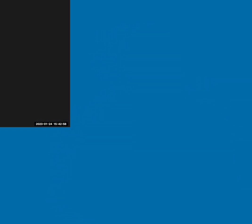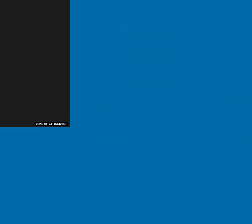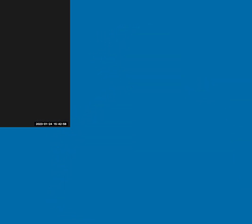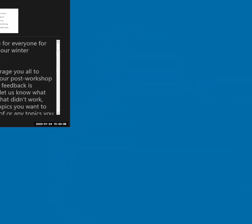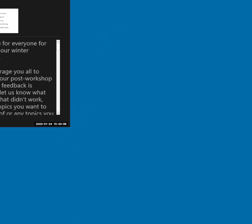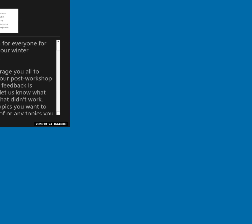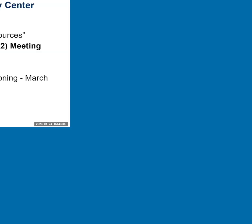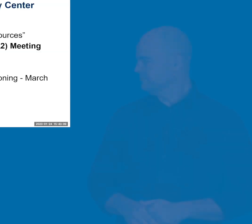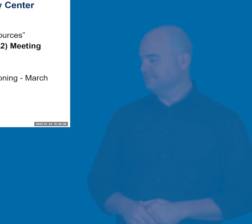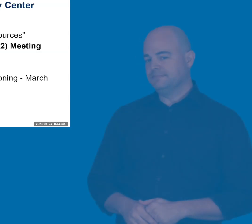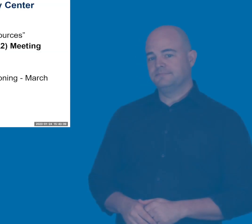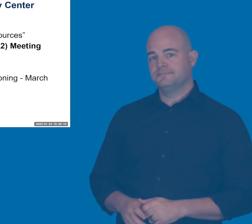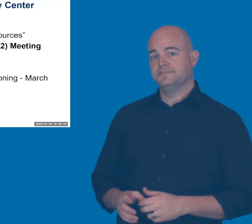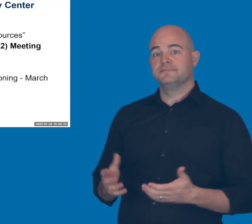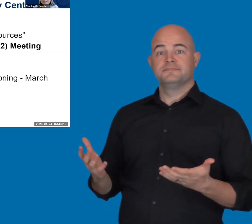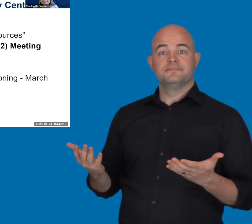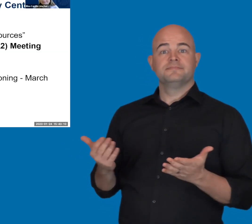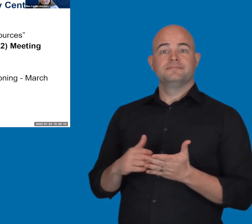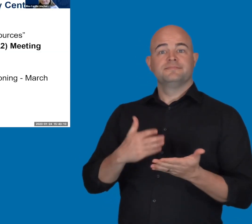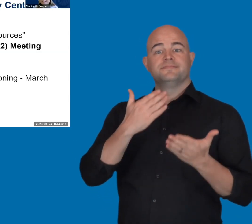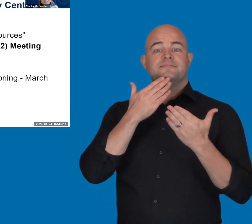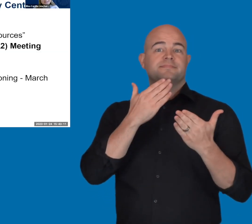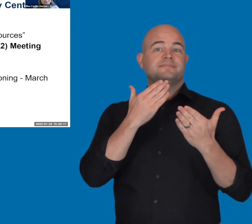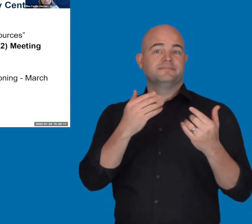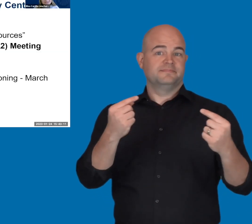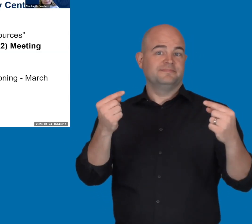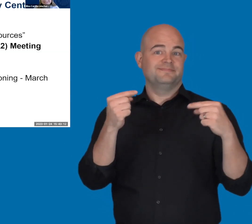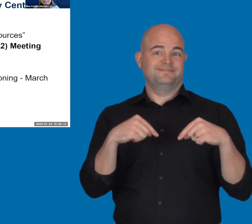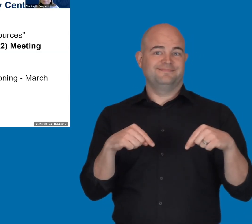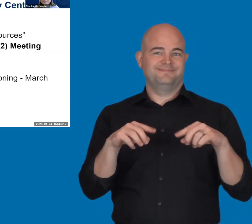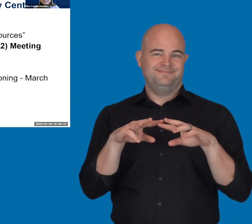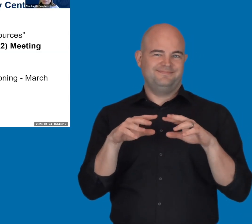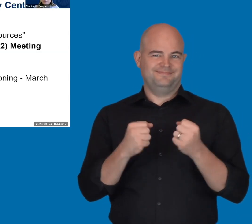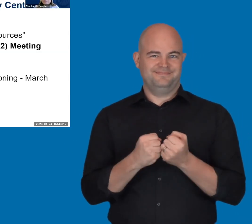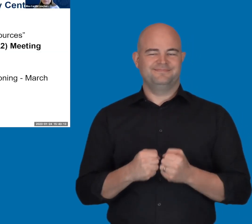of books, ISBN numbers, author and additions to the bookstores